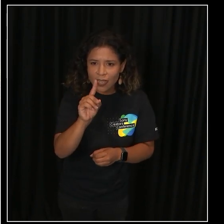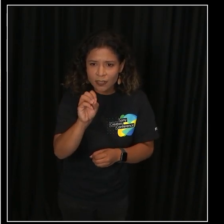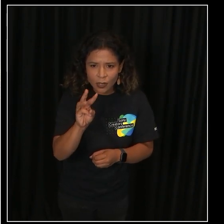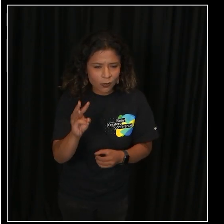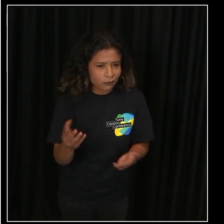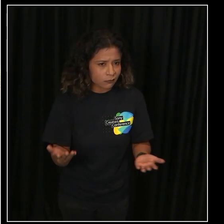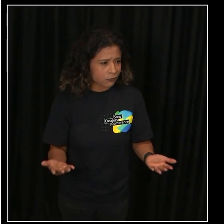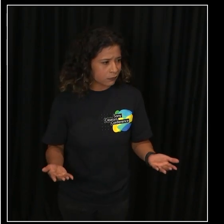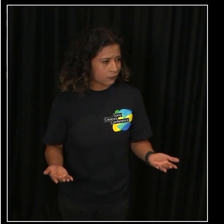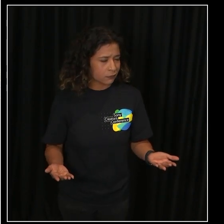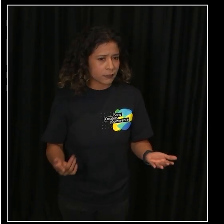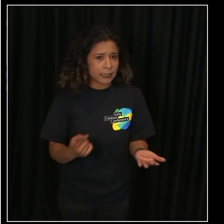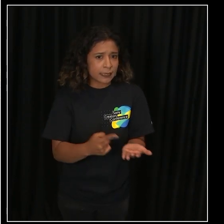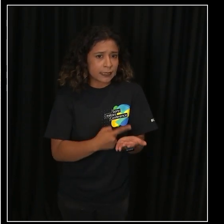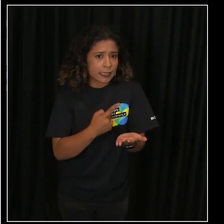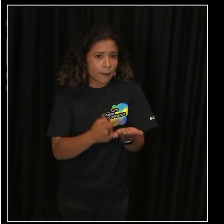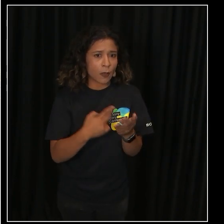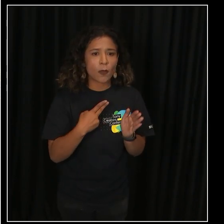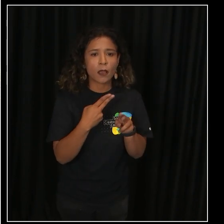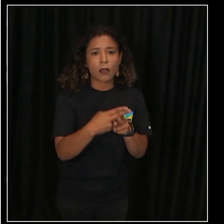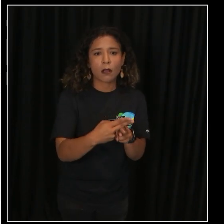Screen Space shadows sometimes also called contact Shadows.